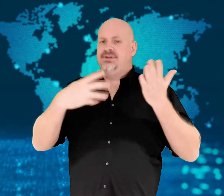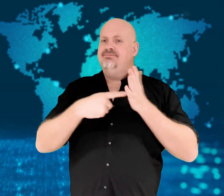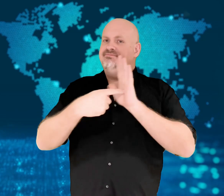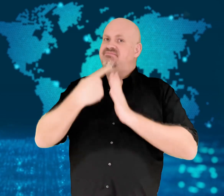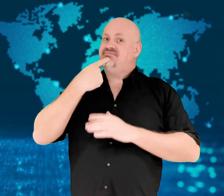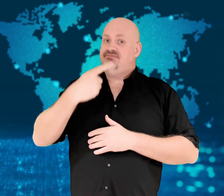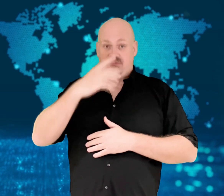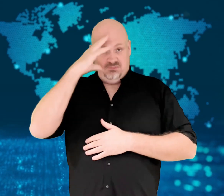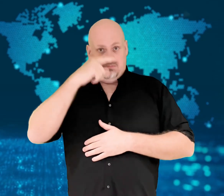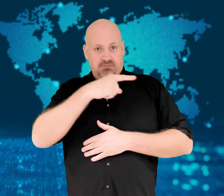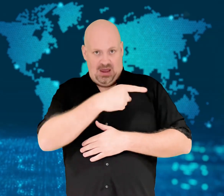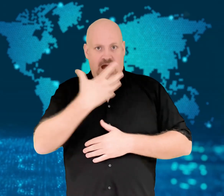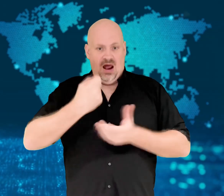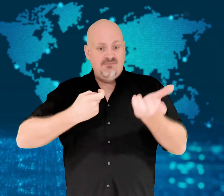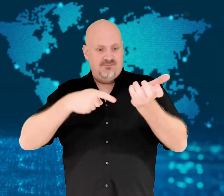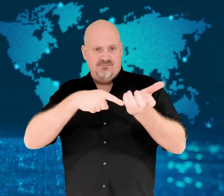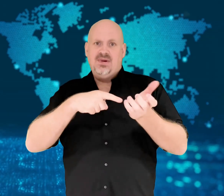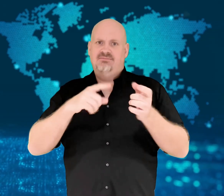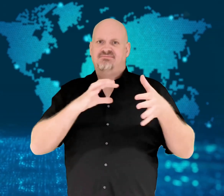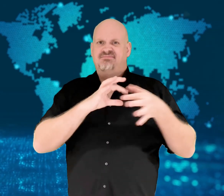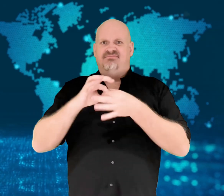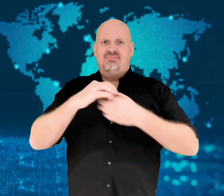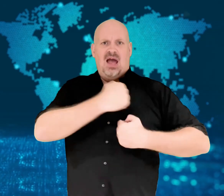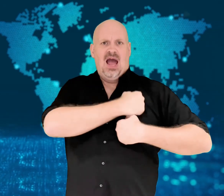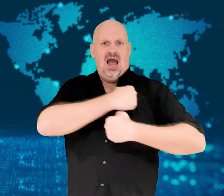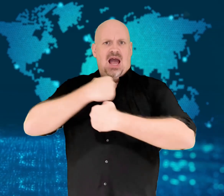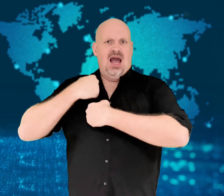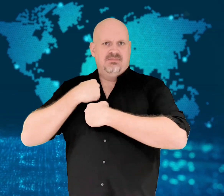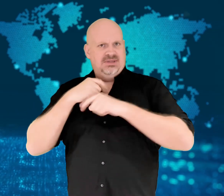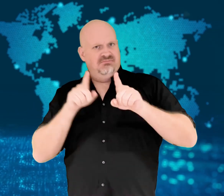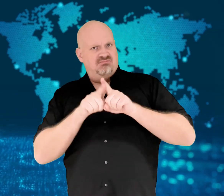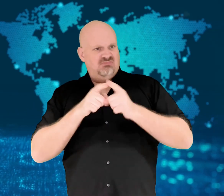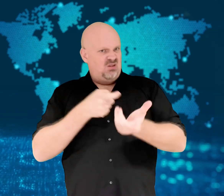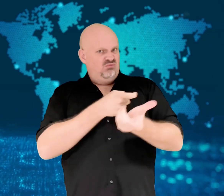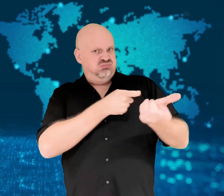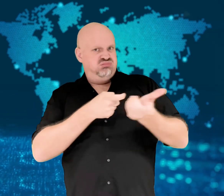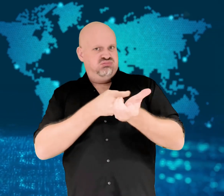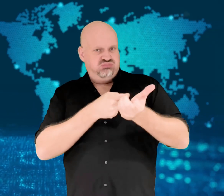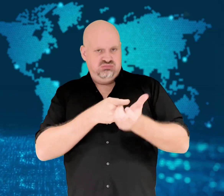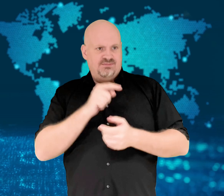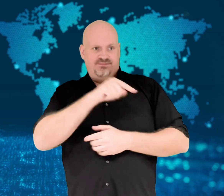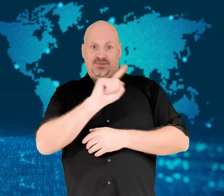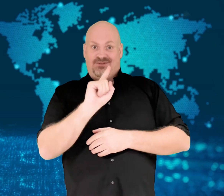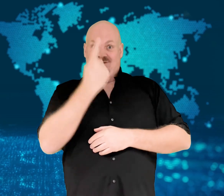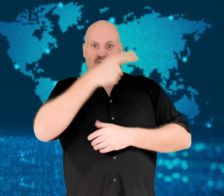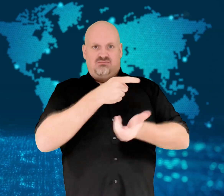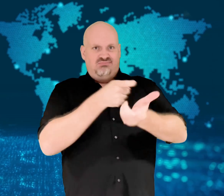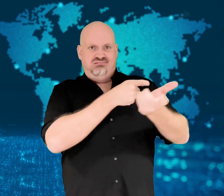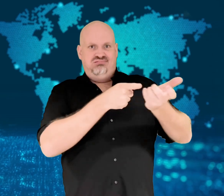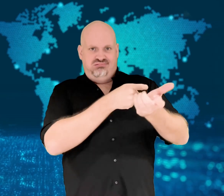Law enforcement has not clarified how many guns were used in the shootings,